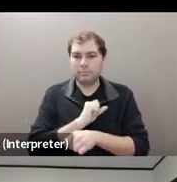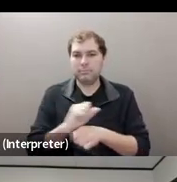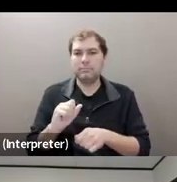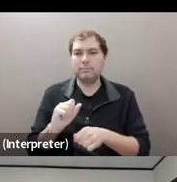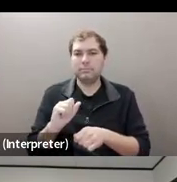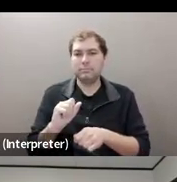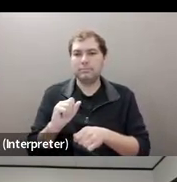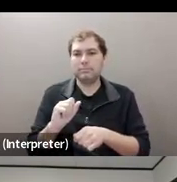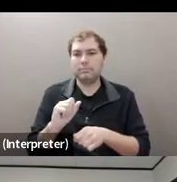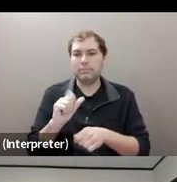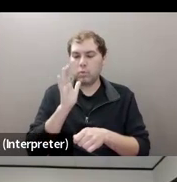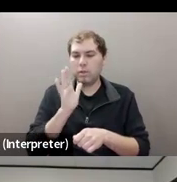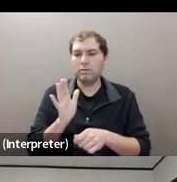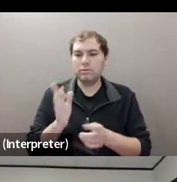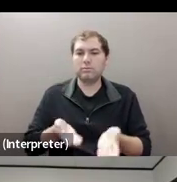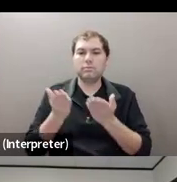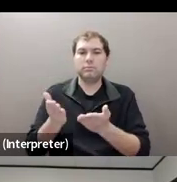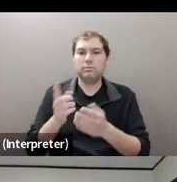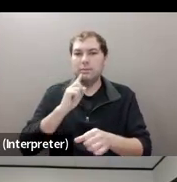Rebecca - APRIL: will come in and advocate with them.